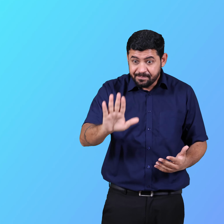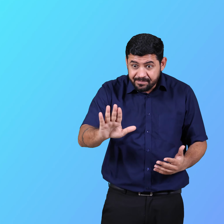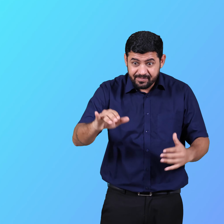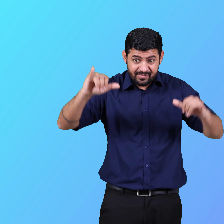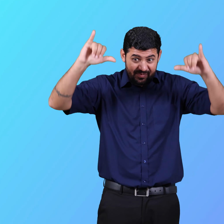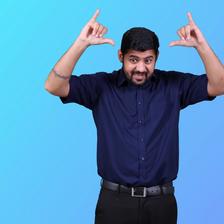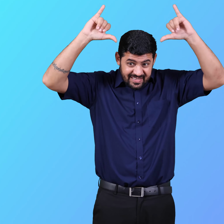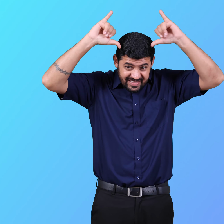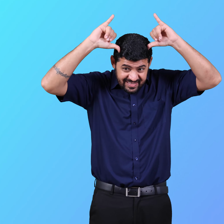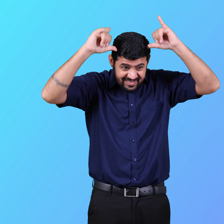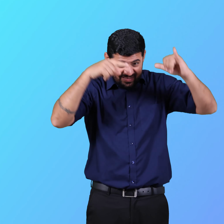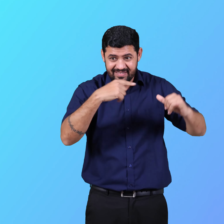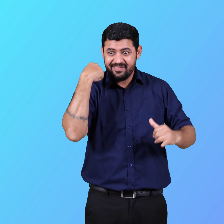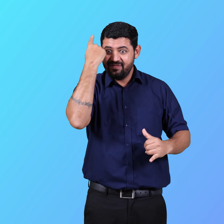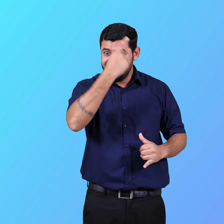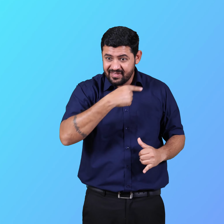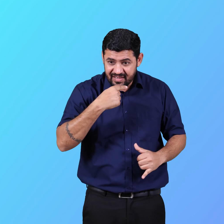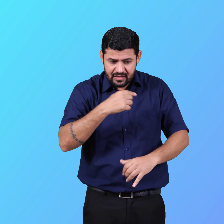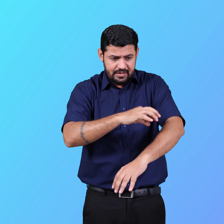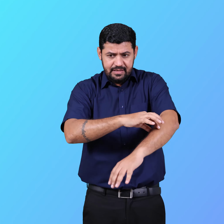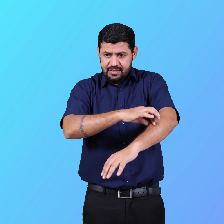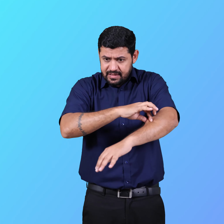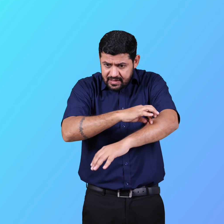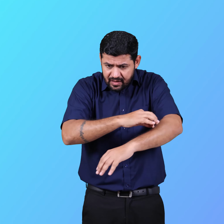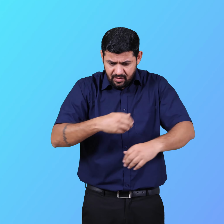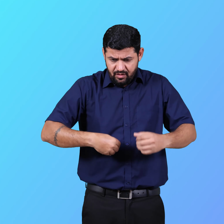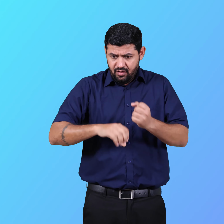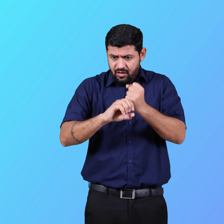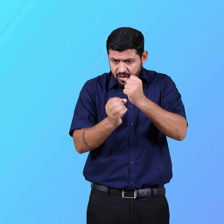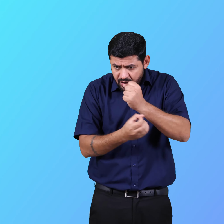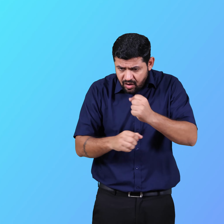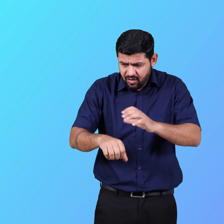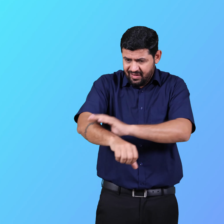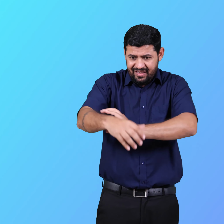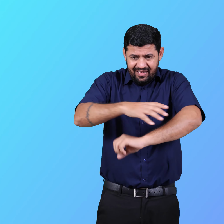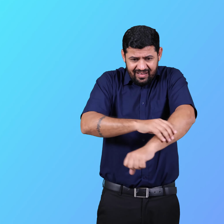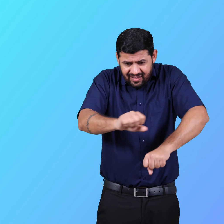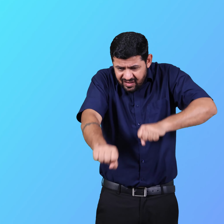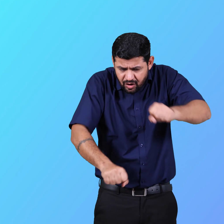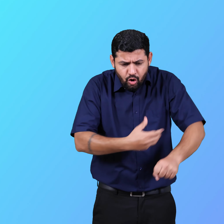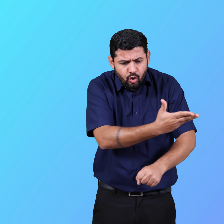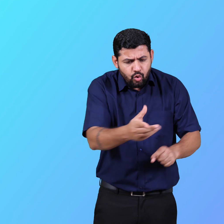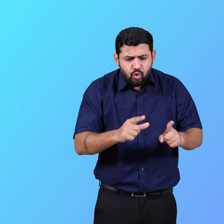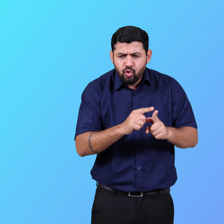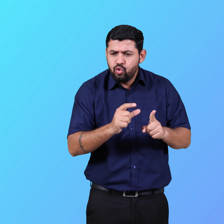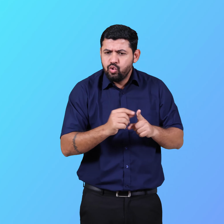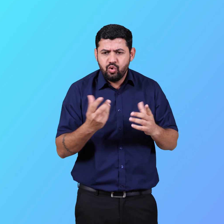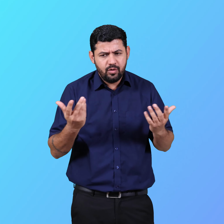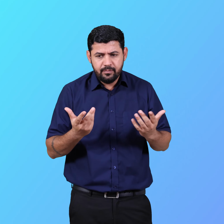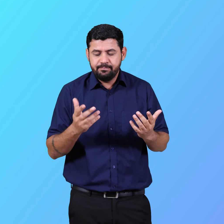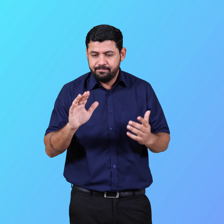But the priest must carry out the bull’s skin, inner parts and body waste, and all the meat, including the head and legs.